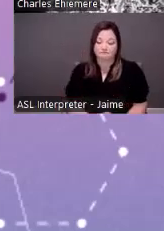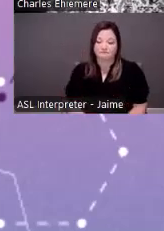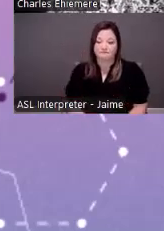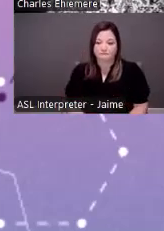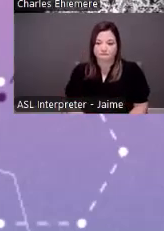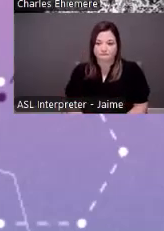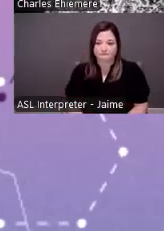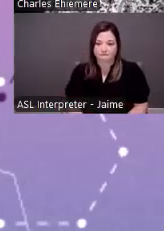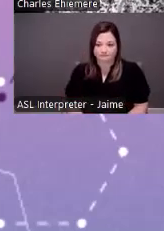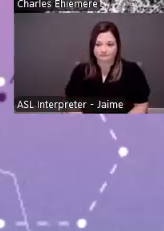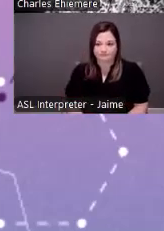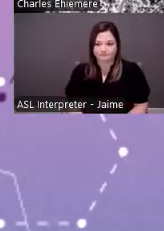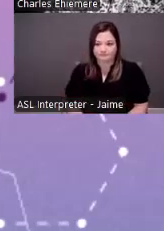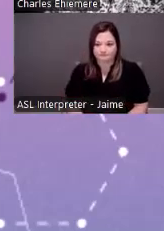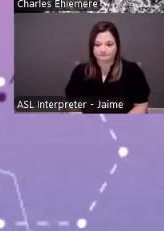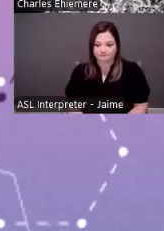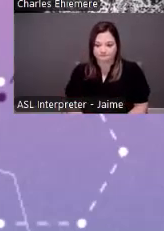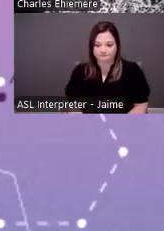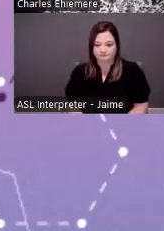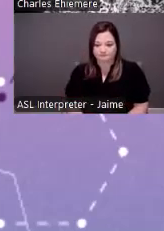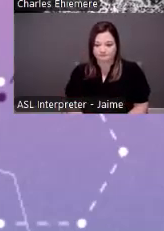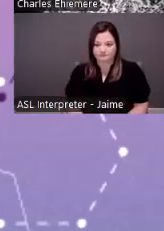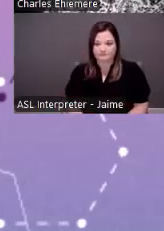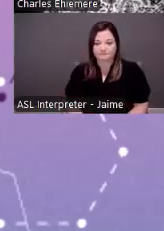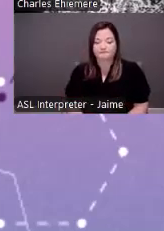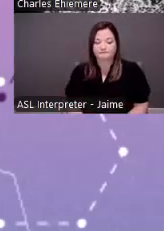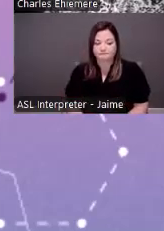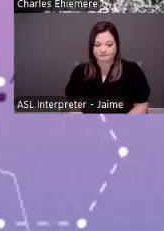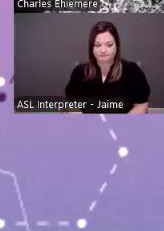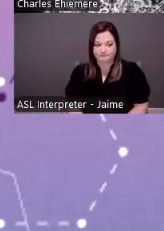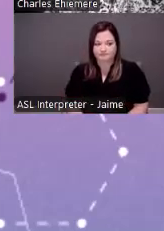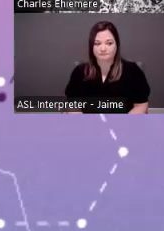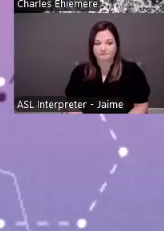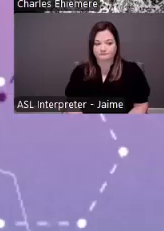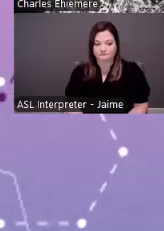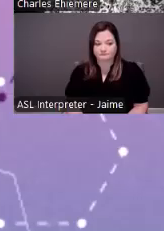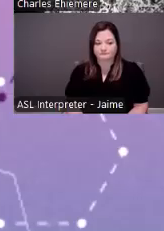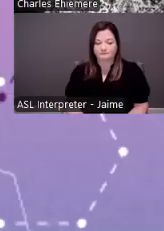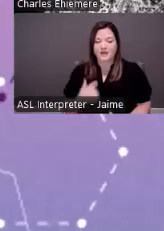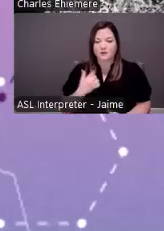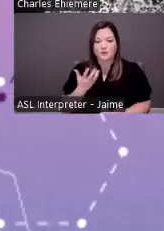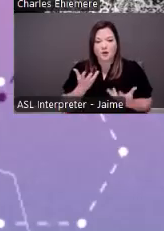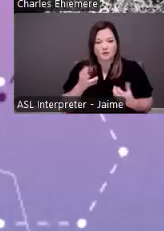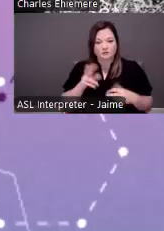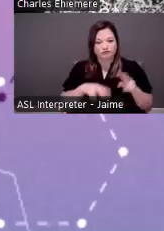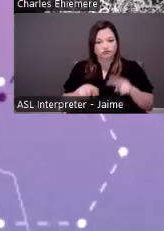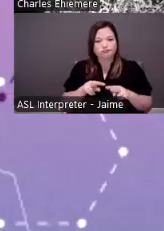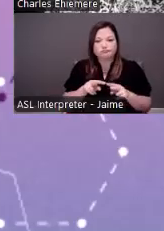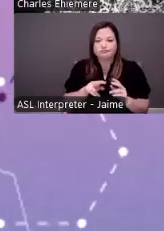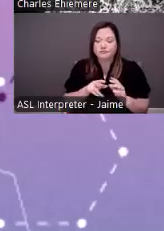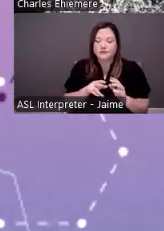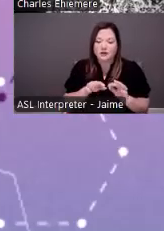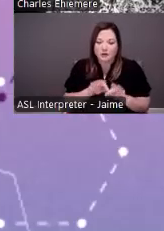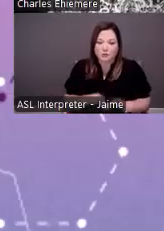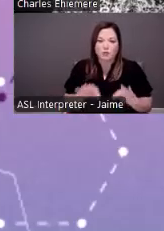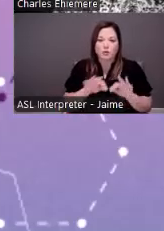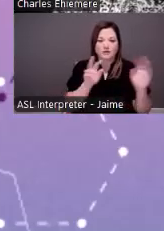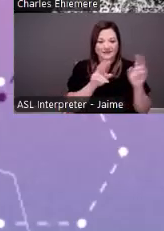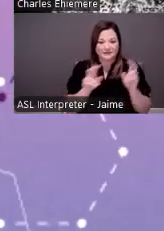I want us to look at the core issues that has to do with Nigeria as well as things